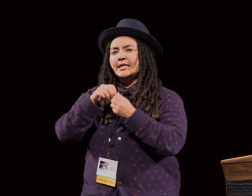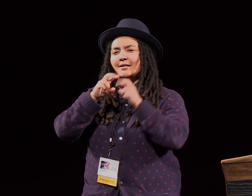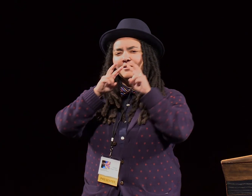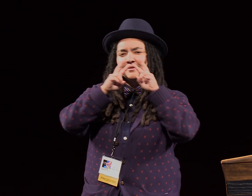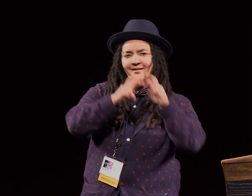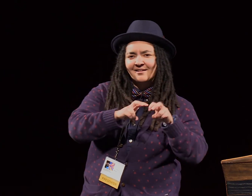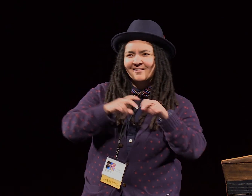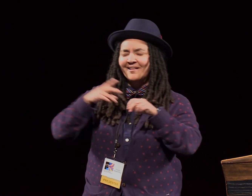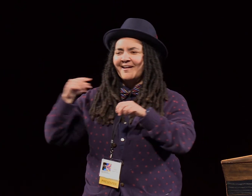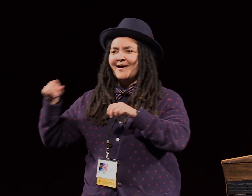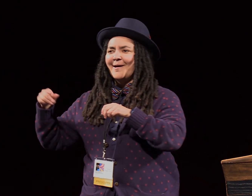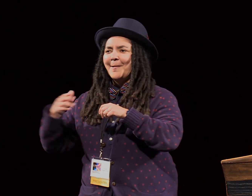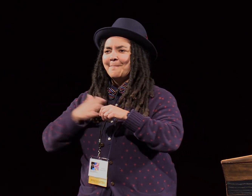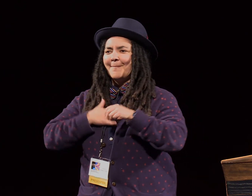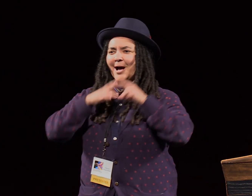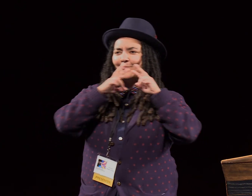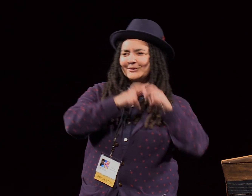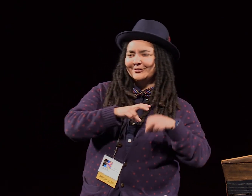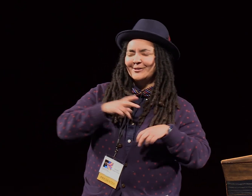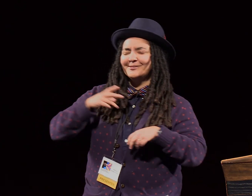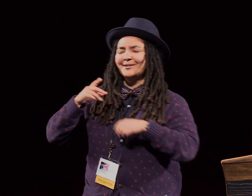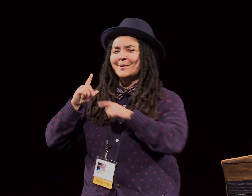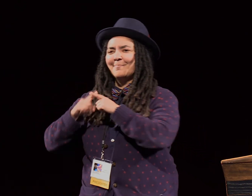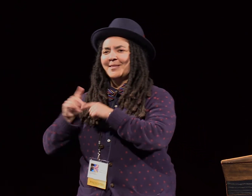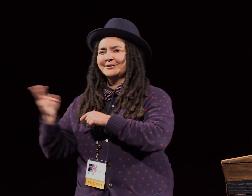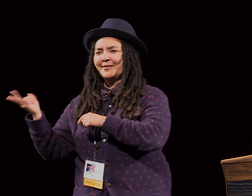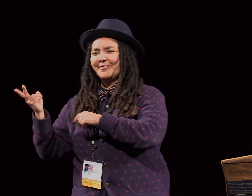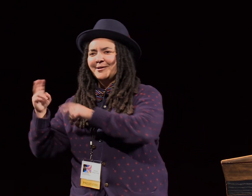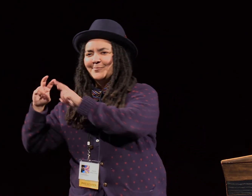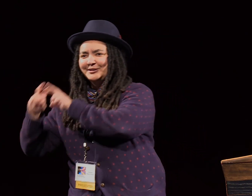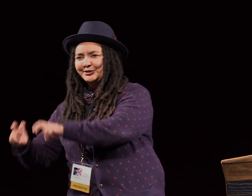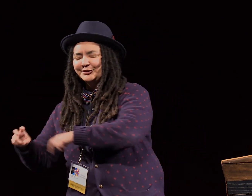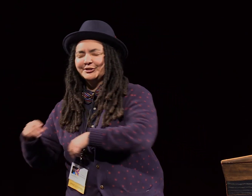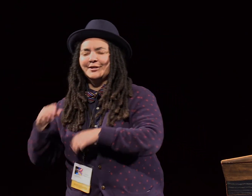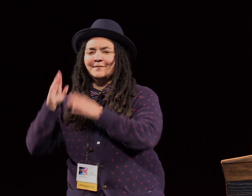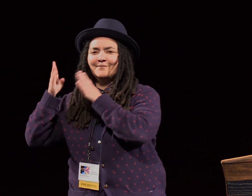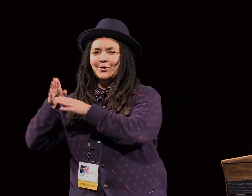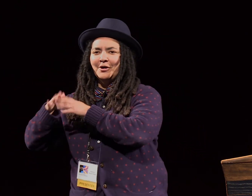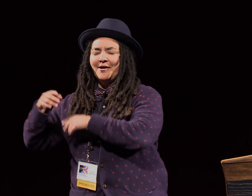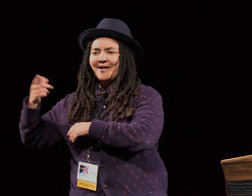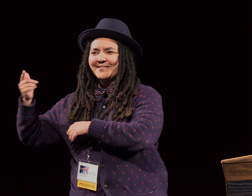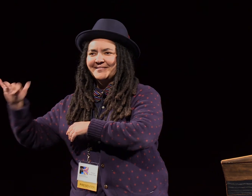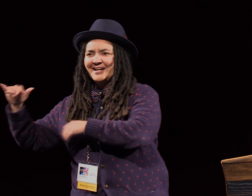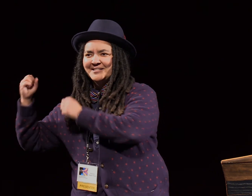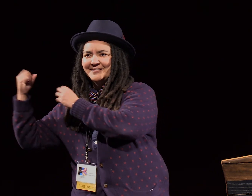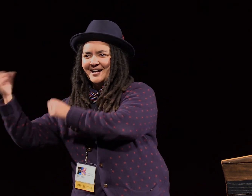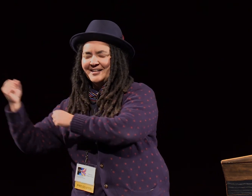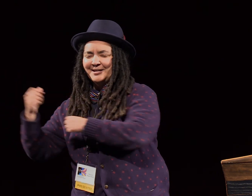All in all, in my research and their research, which was focused on gay signing,